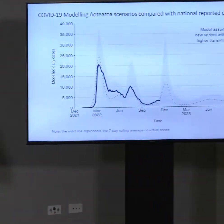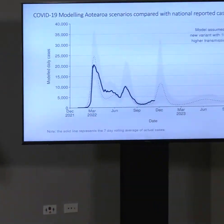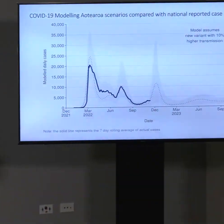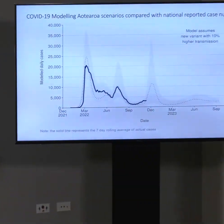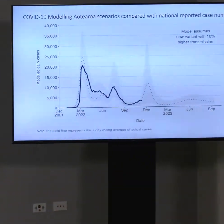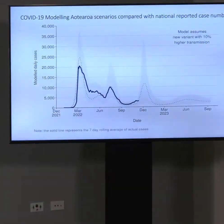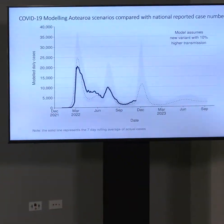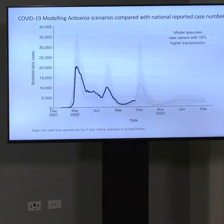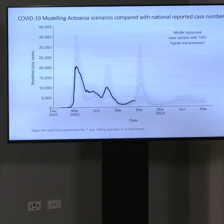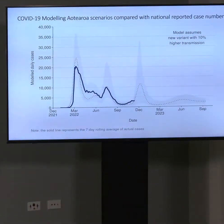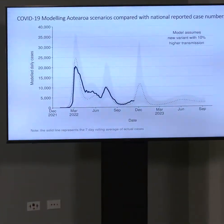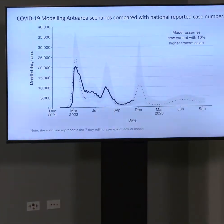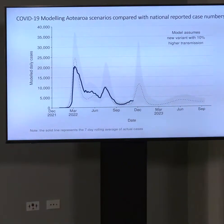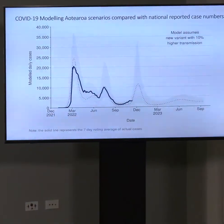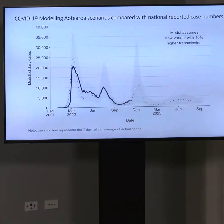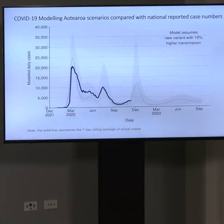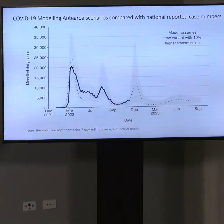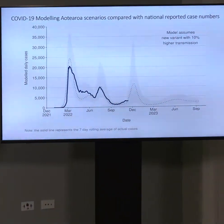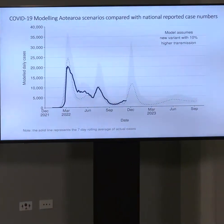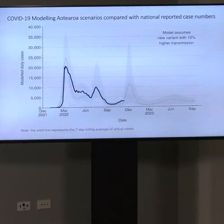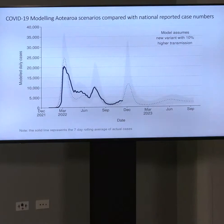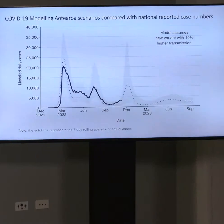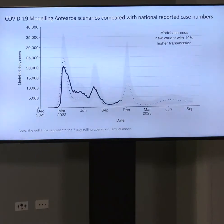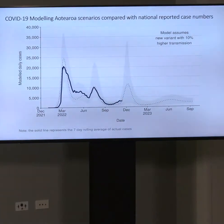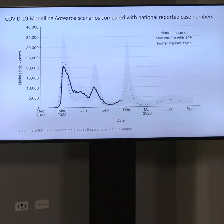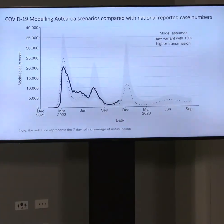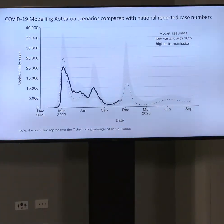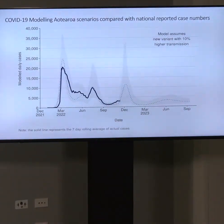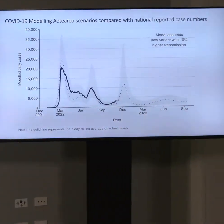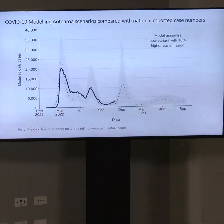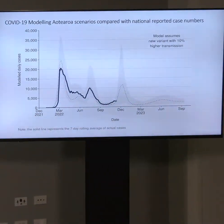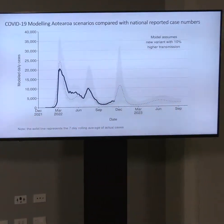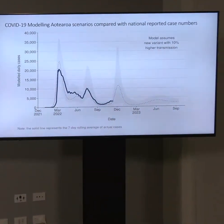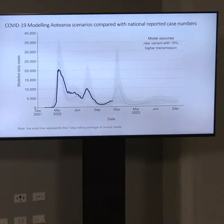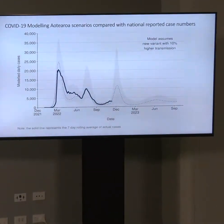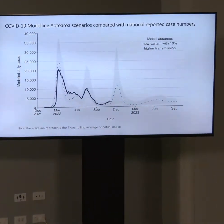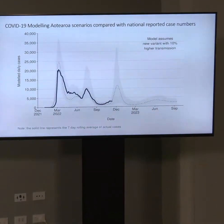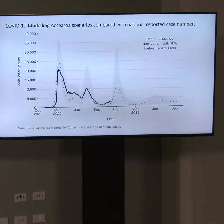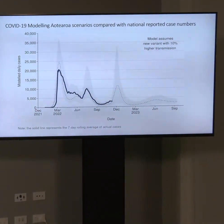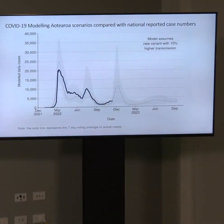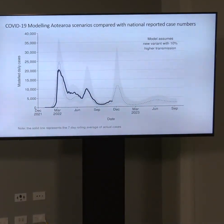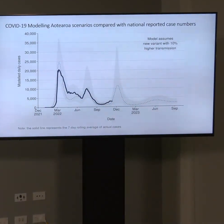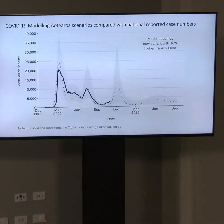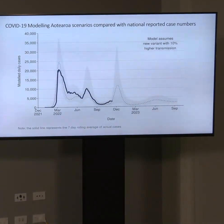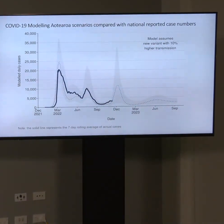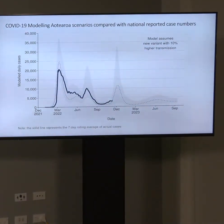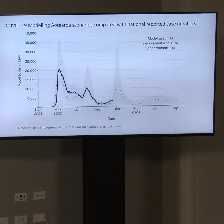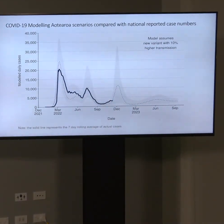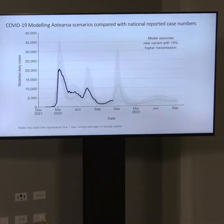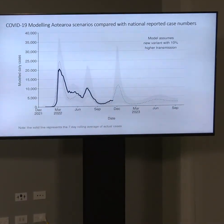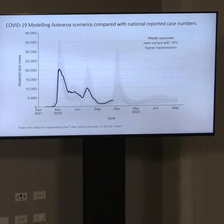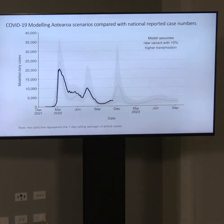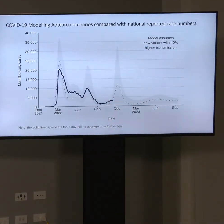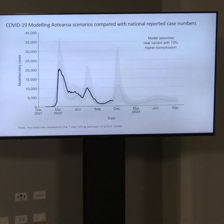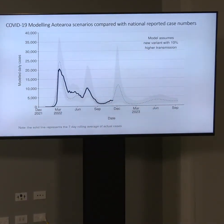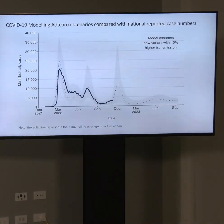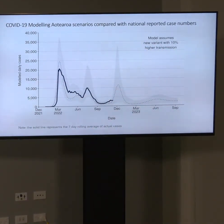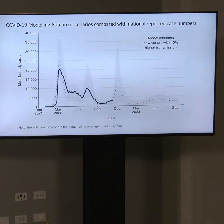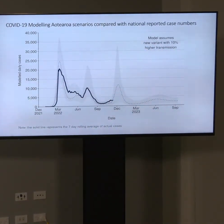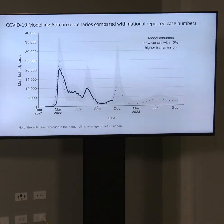level to our peak in July, between 10 and 11,000 cases per day. Daily COVID-19